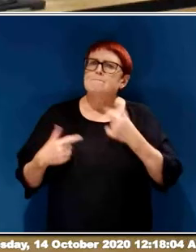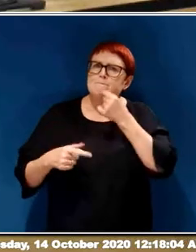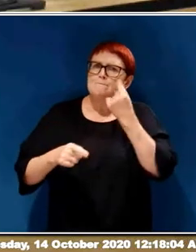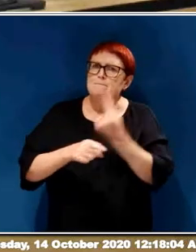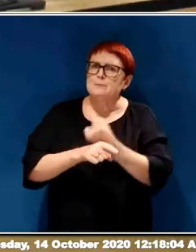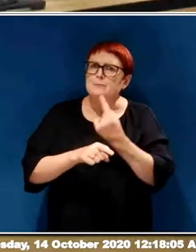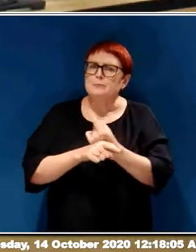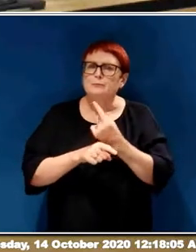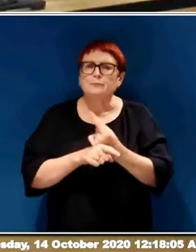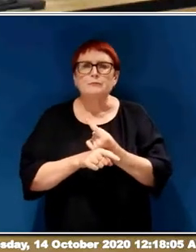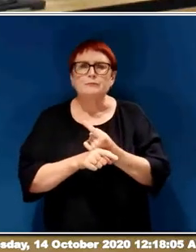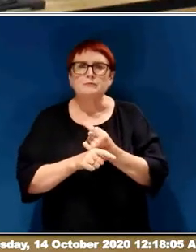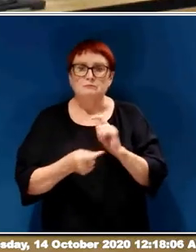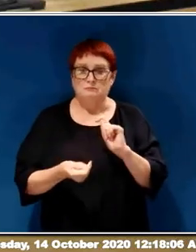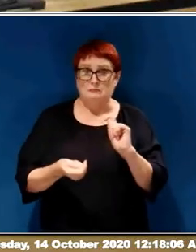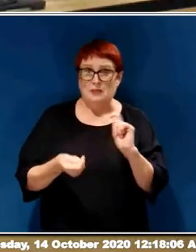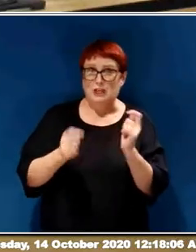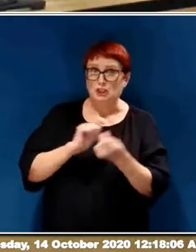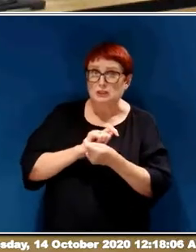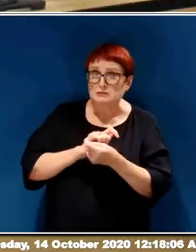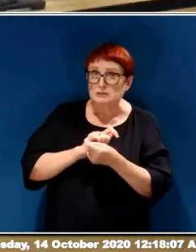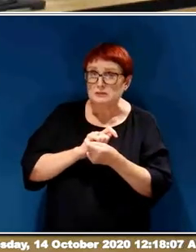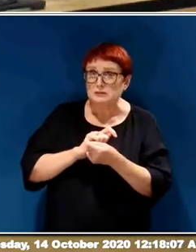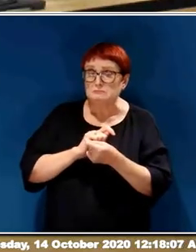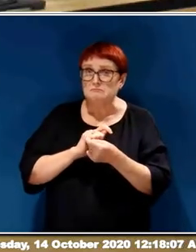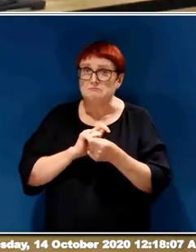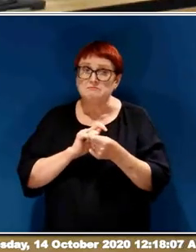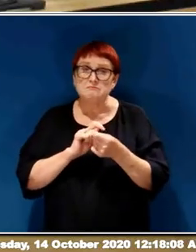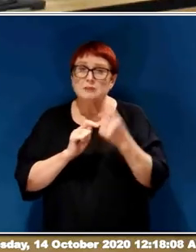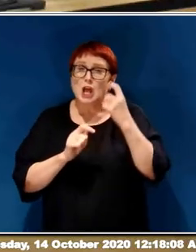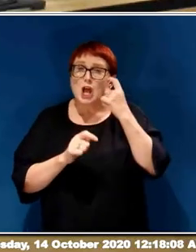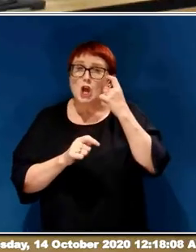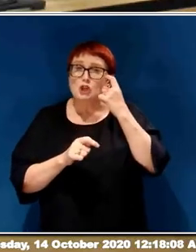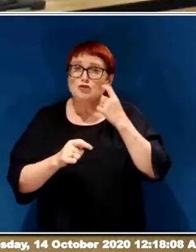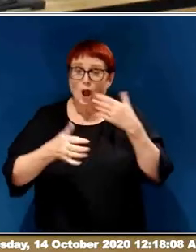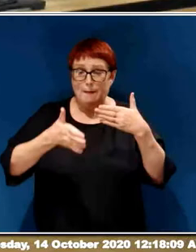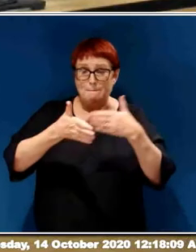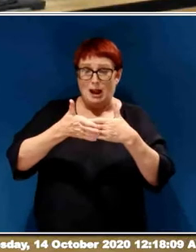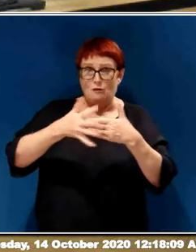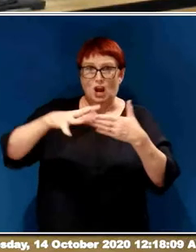focused on removal of the barriers, ensuring that students have access to